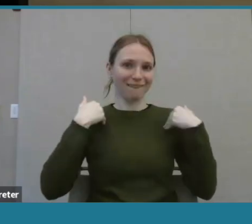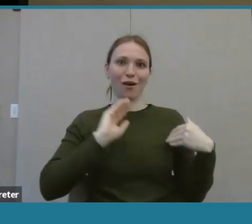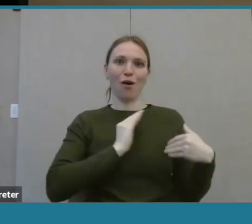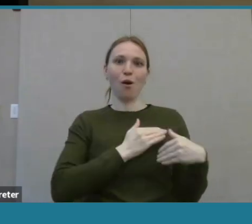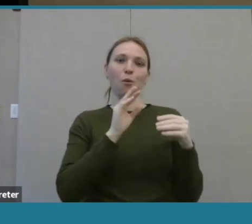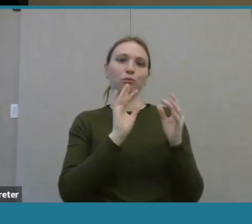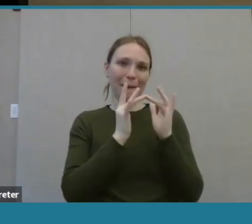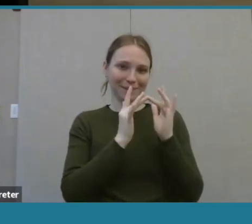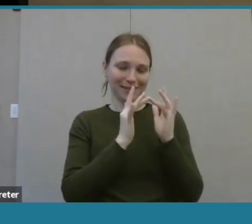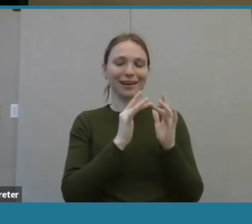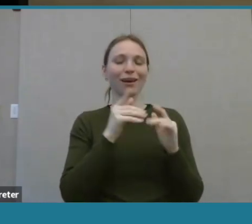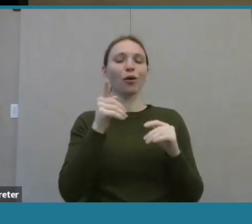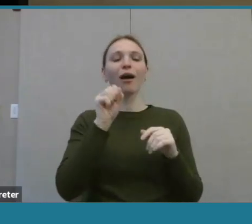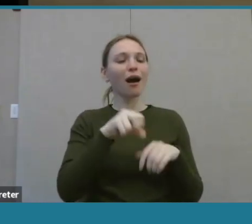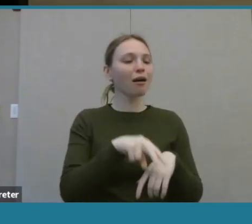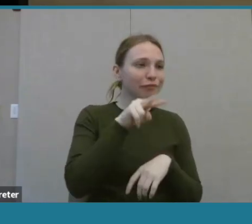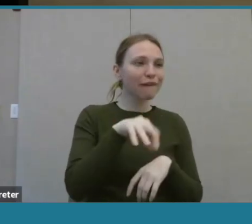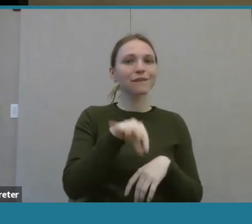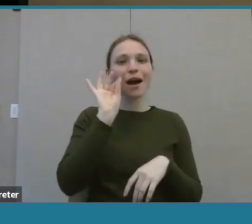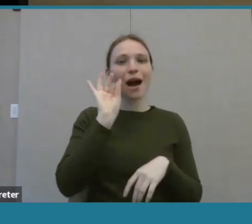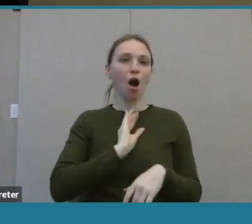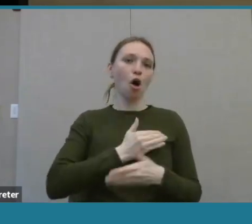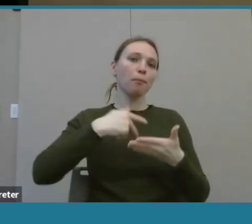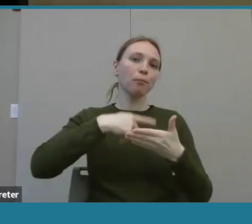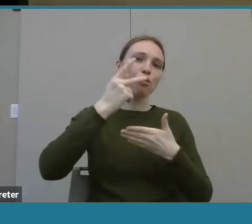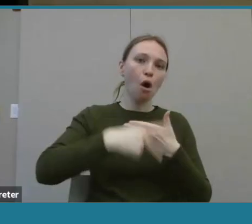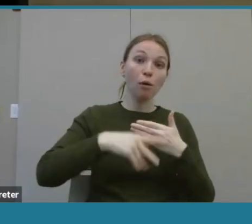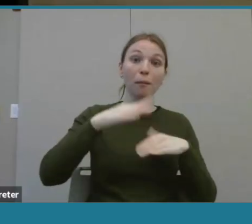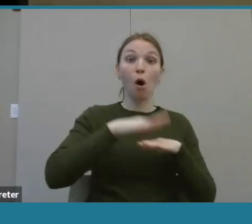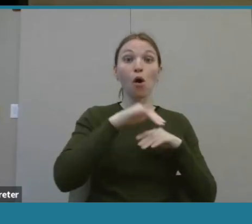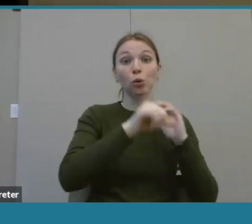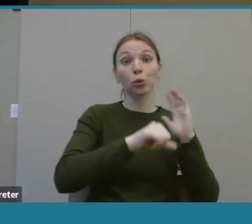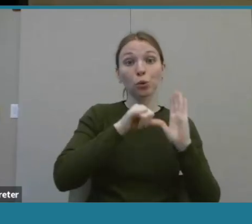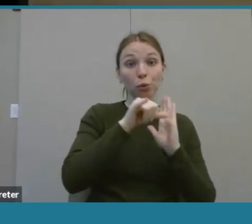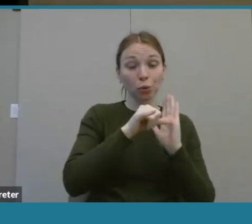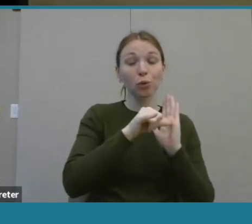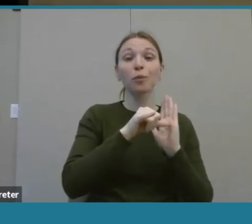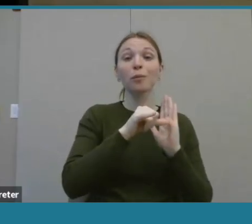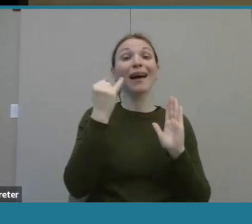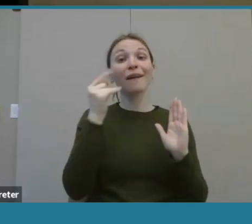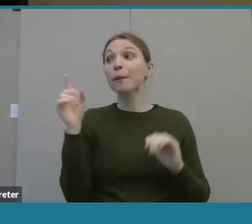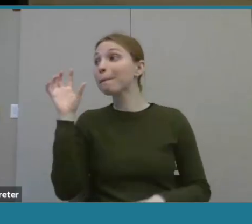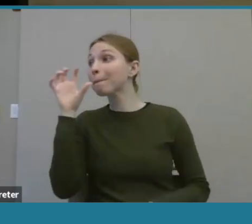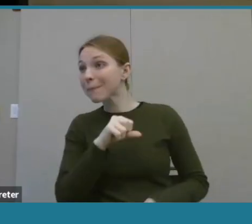programs that get uploaded on YouTube. So if you've missed one, you can always go back if it is a recorded one and watch it.